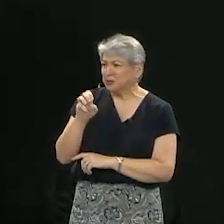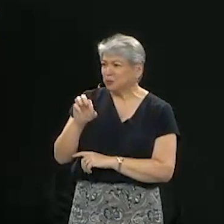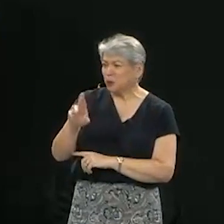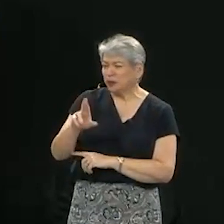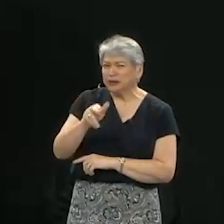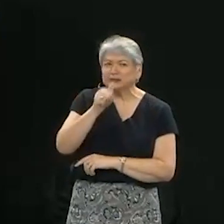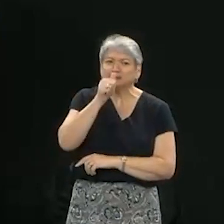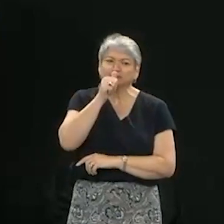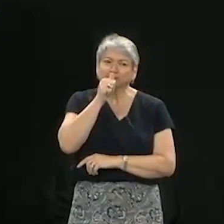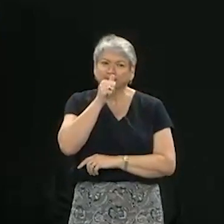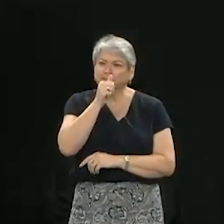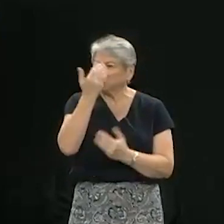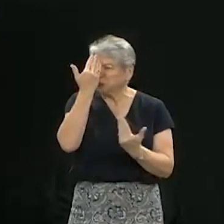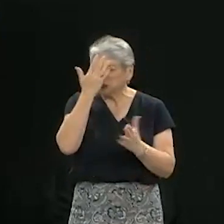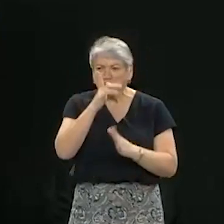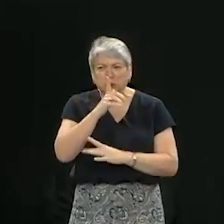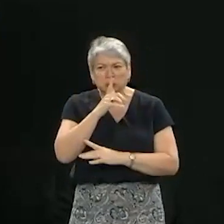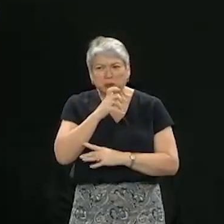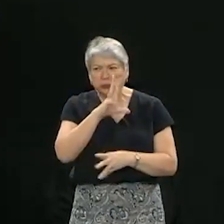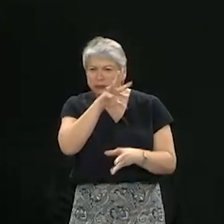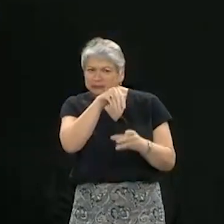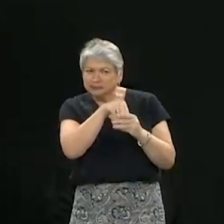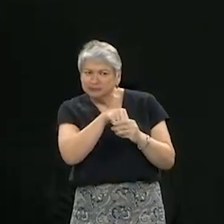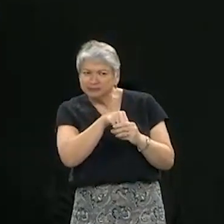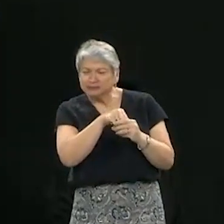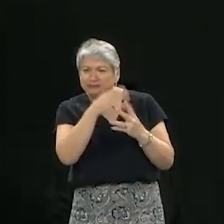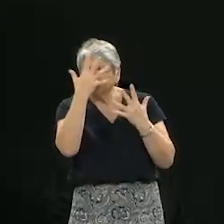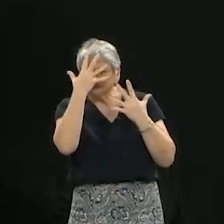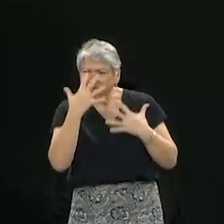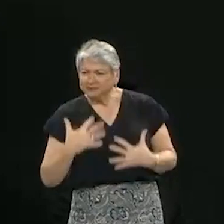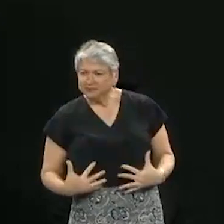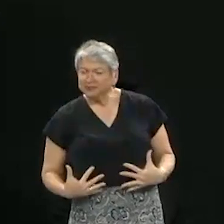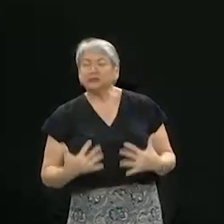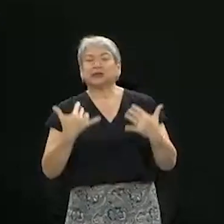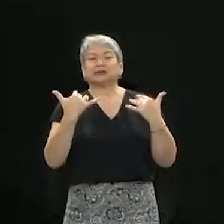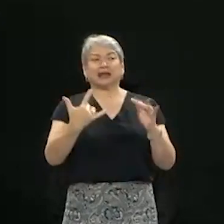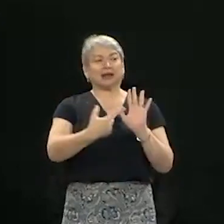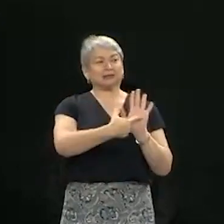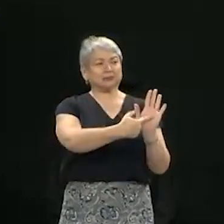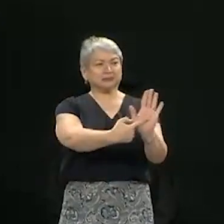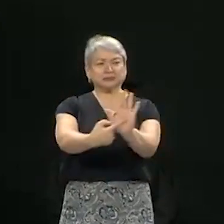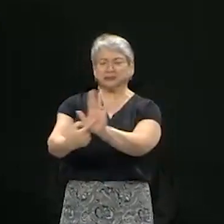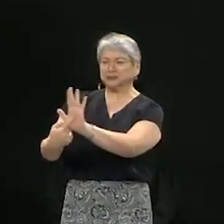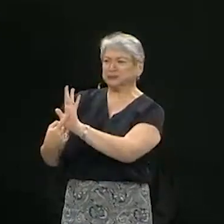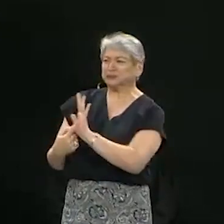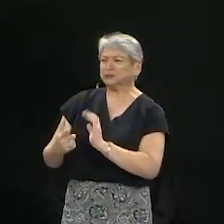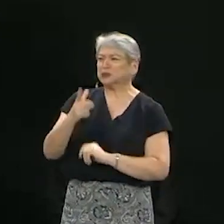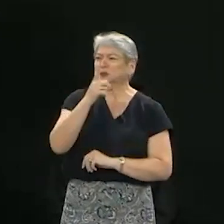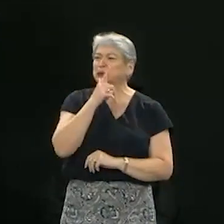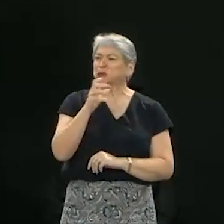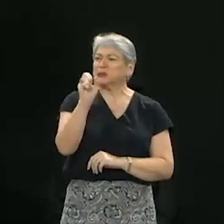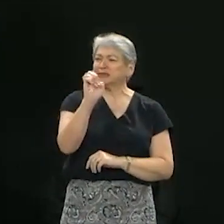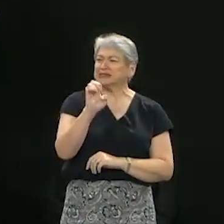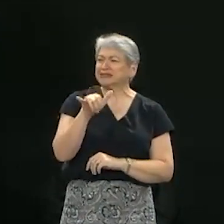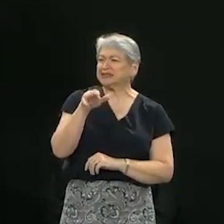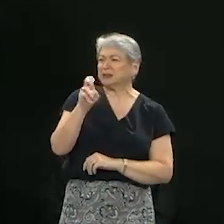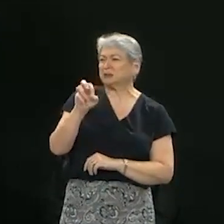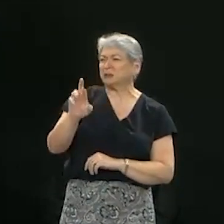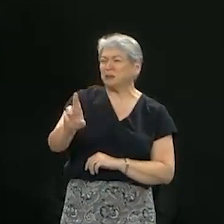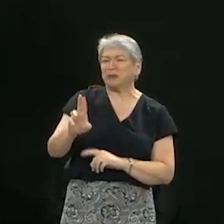And so, this is our way of announcing to the University community who the Seymours have been over the years.